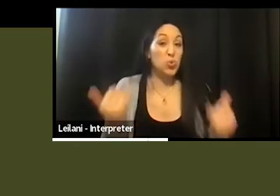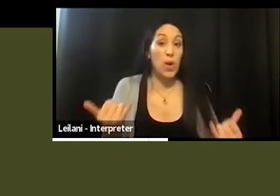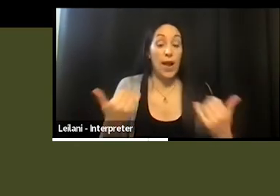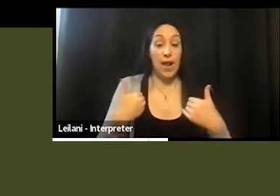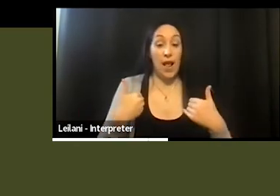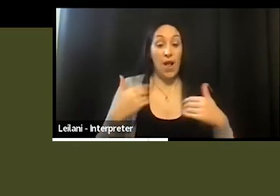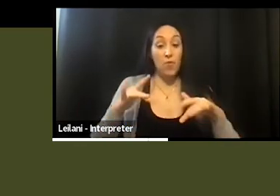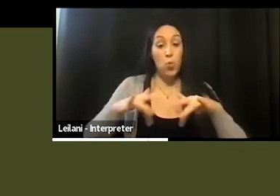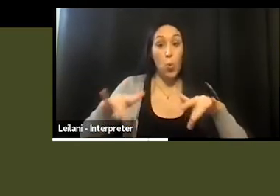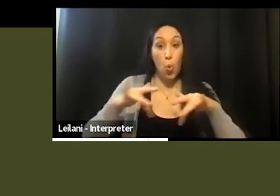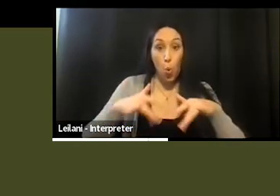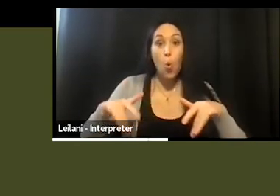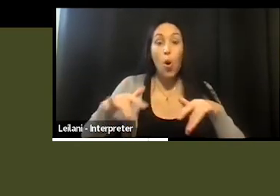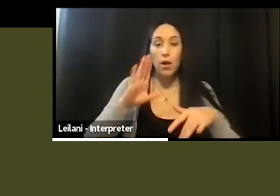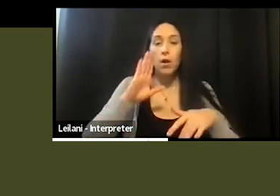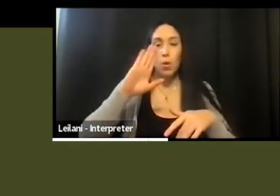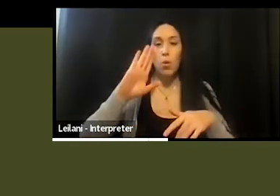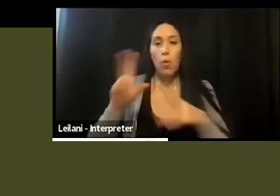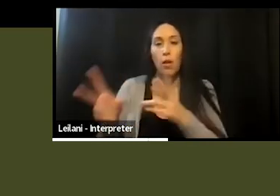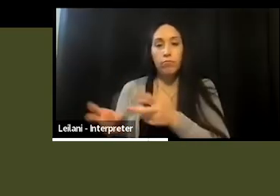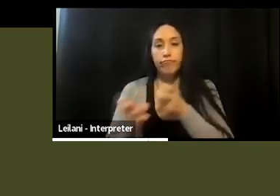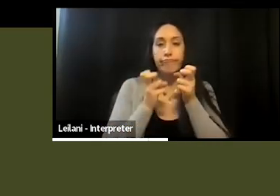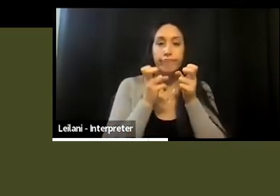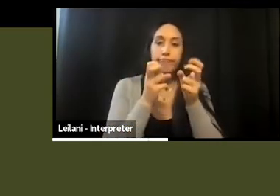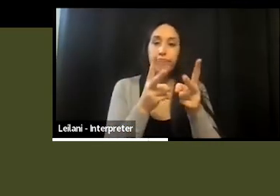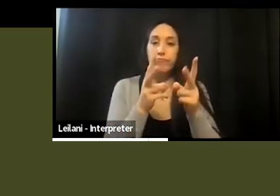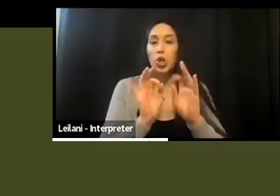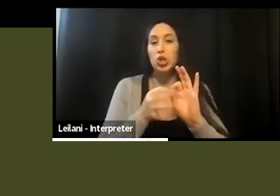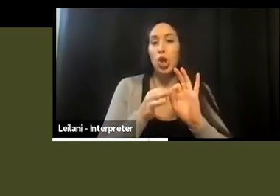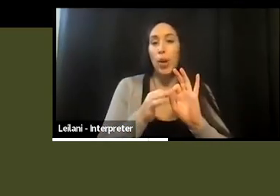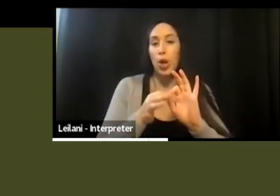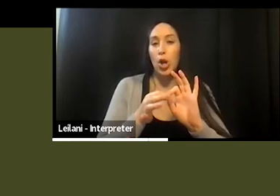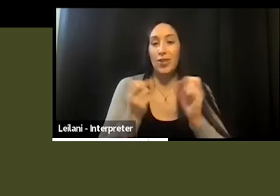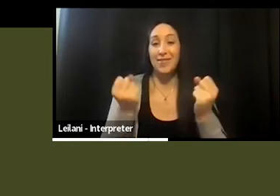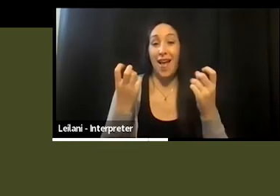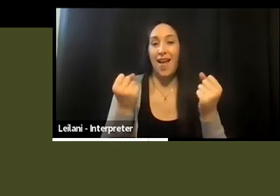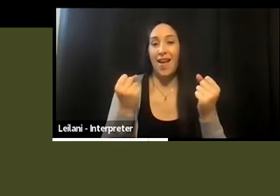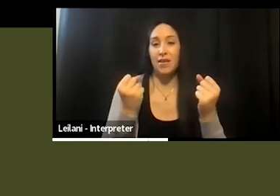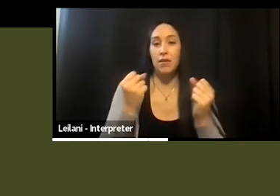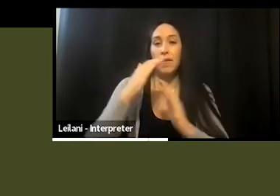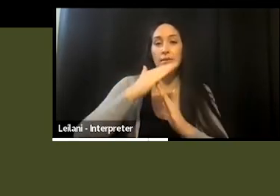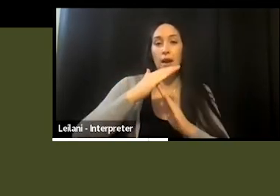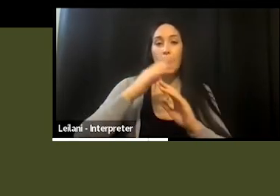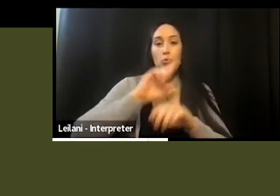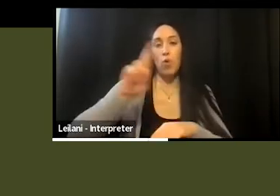we're going to embed the sign language interpreters into the top right hand corner of those slides.